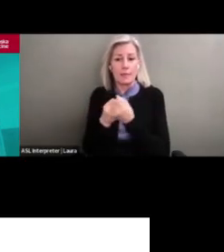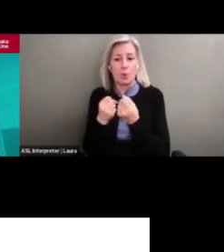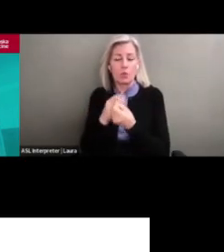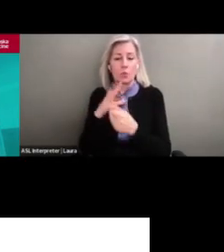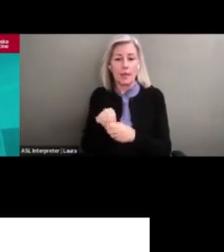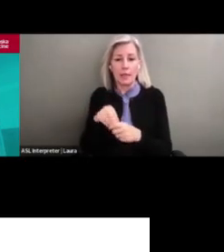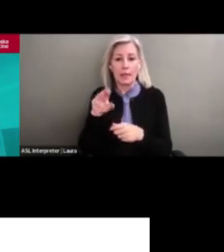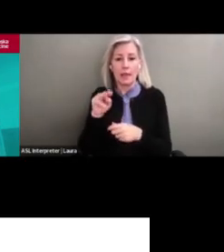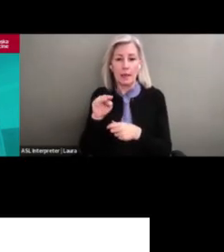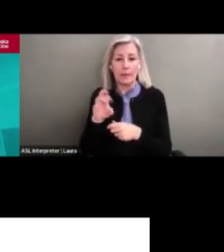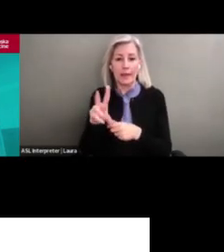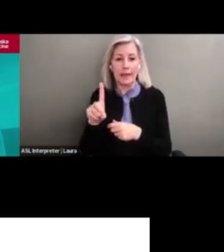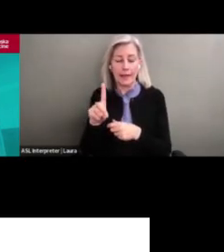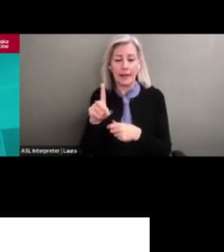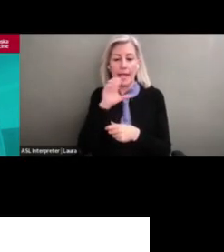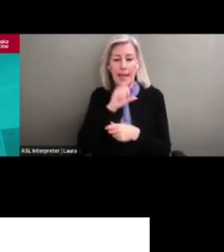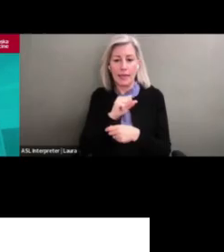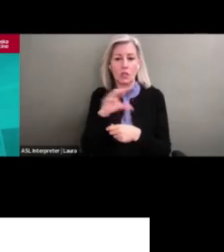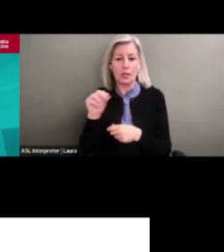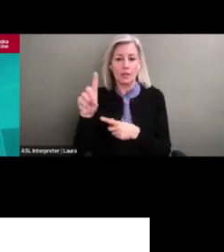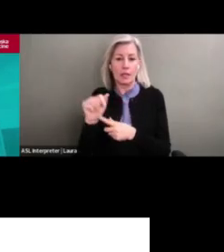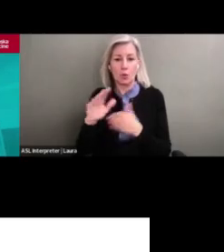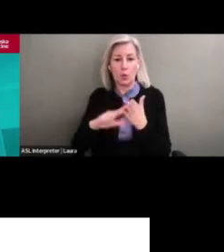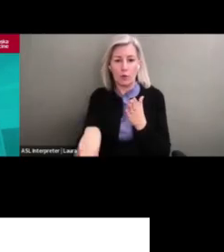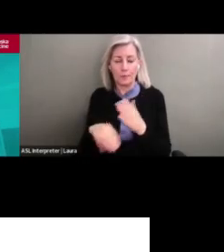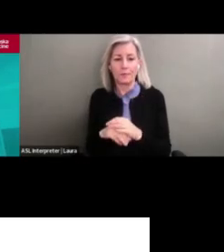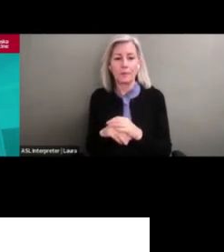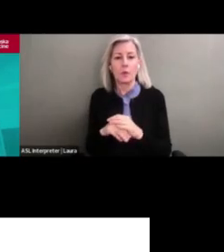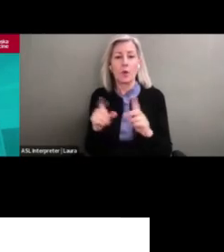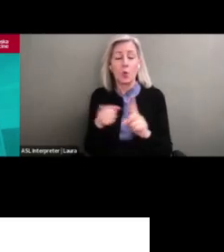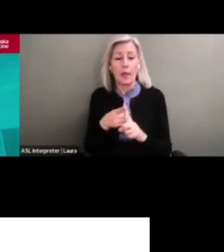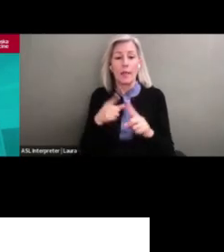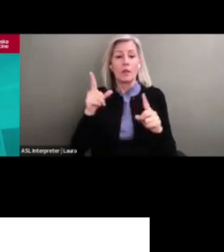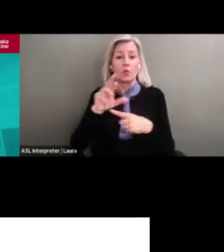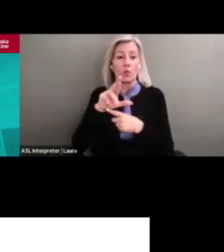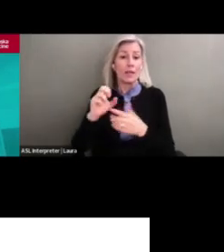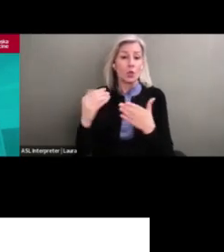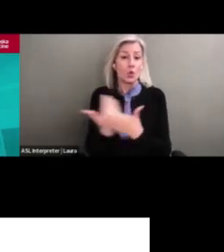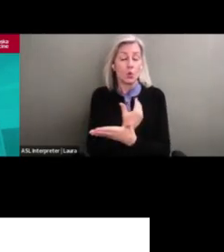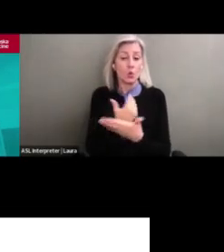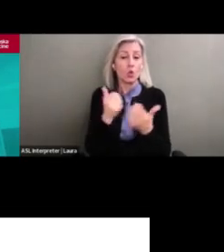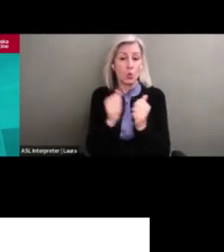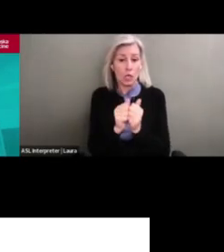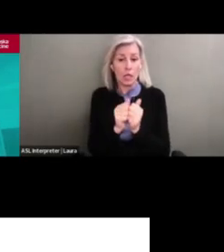impact." Earlier this year, Nebraska post to put caps on services and individual budget caps to people receiving support